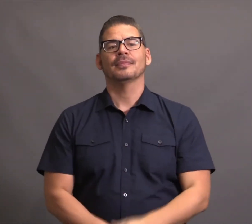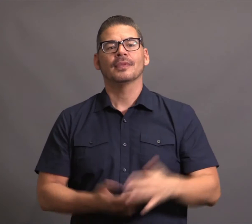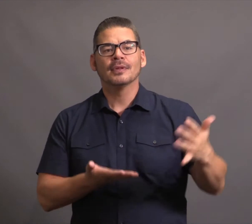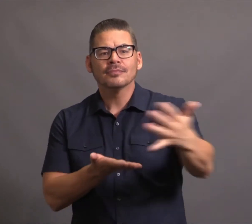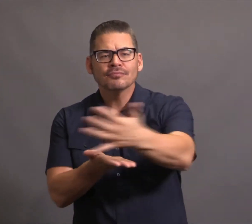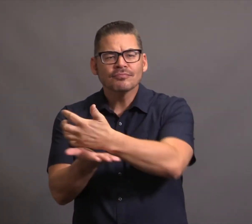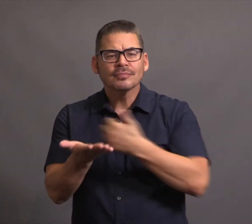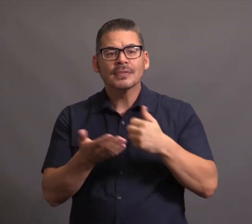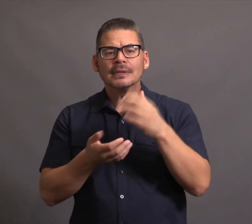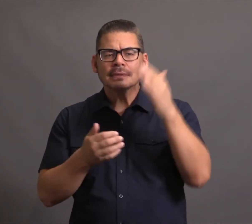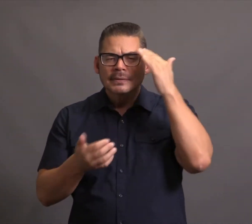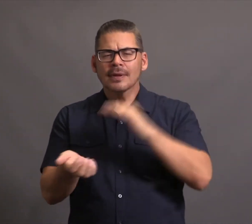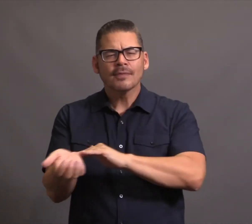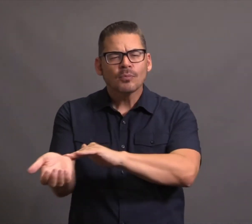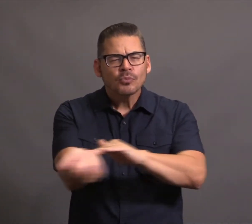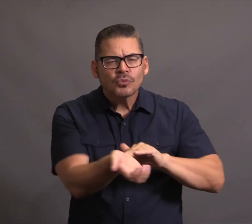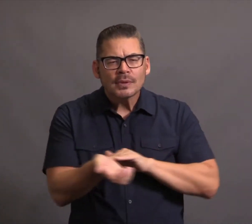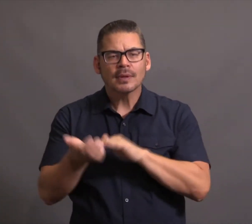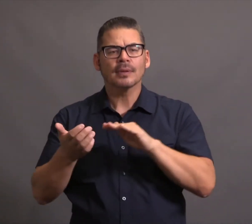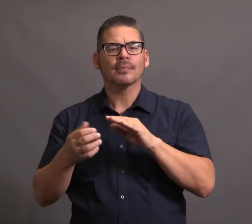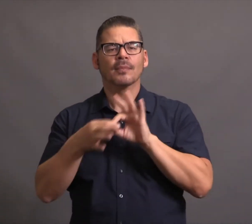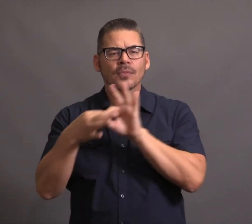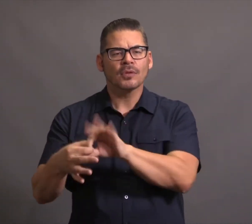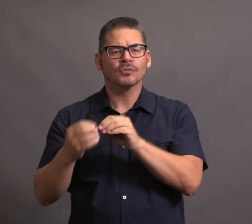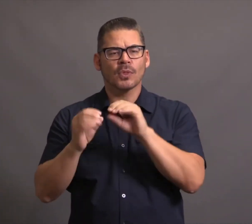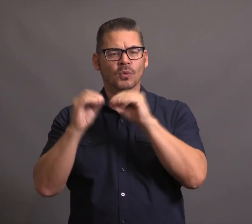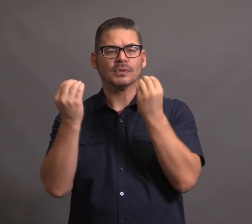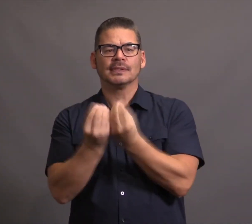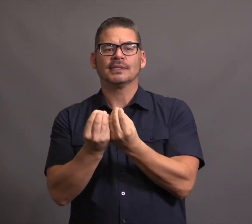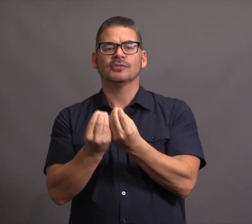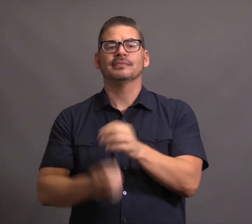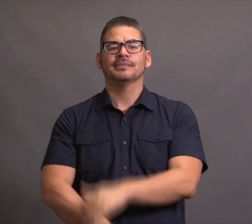Cultivate a sense of community and belonging with the organization.